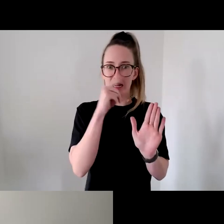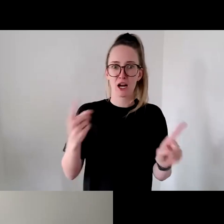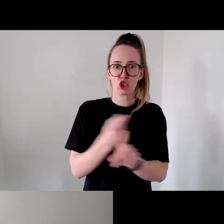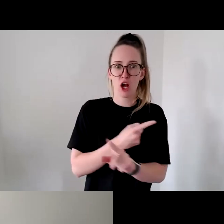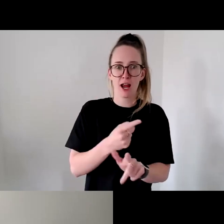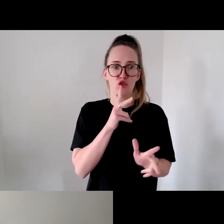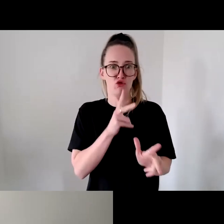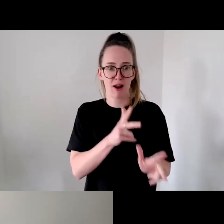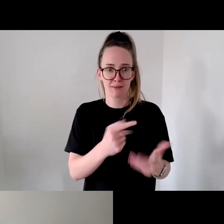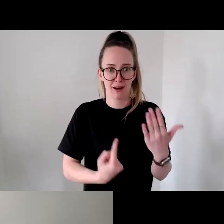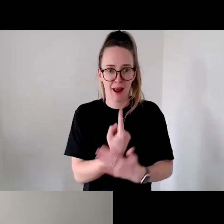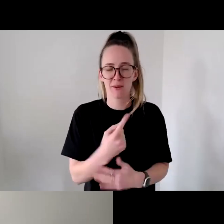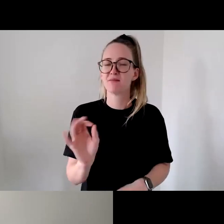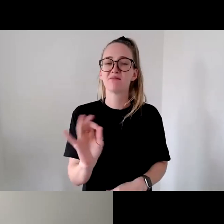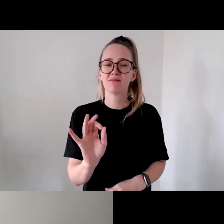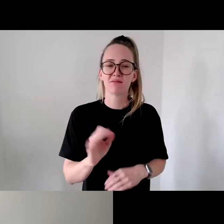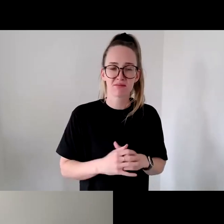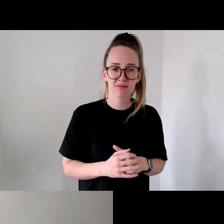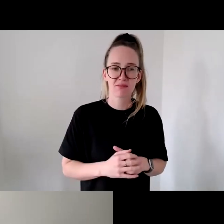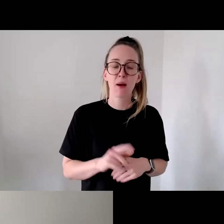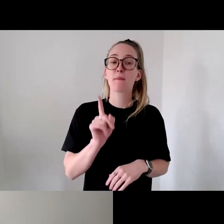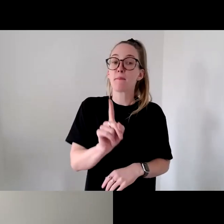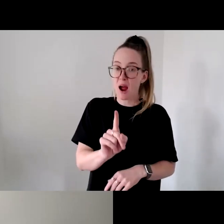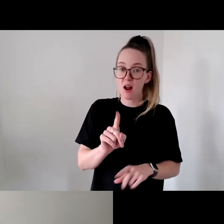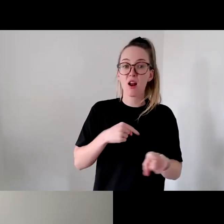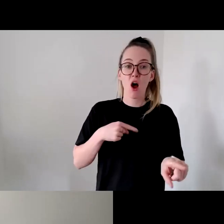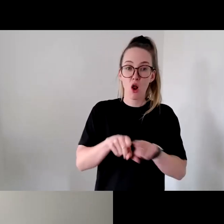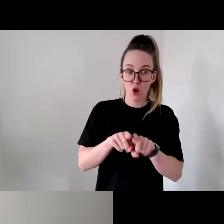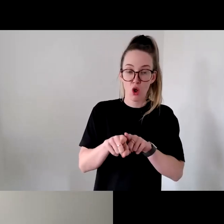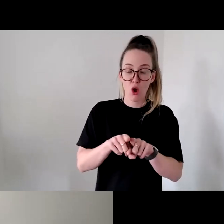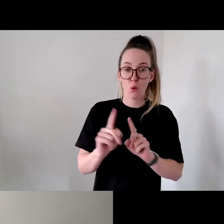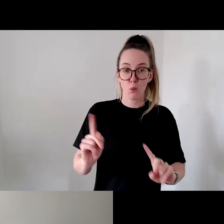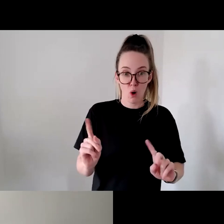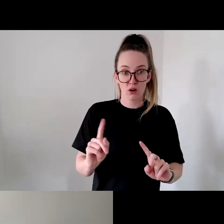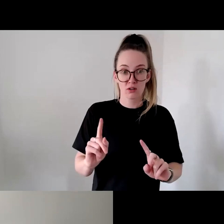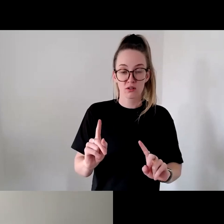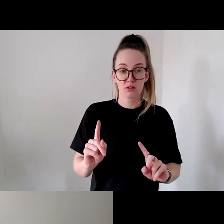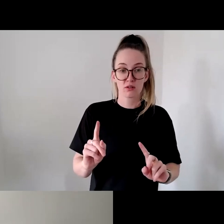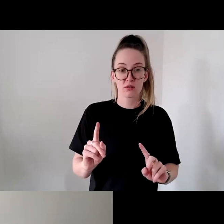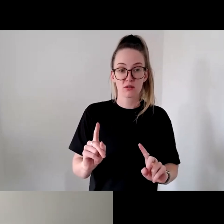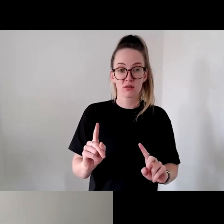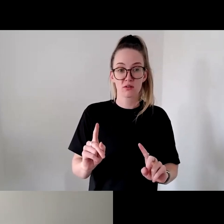But what I learned through the experience which I am absolutely committed to now,